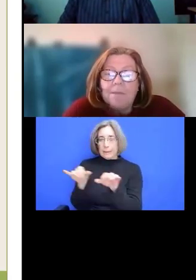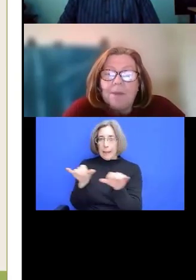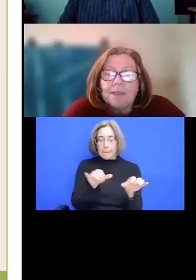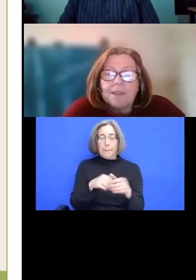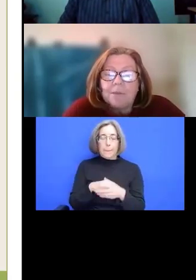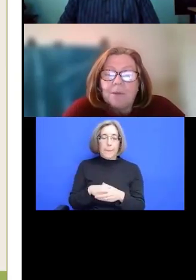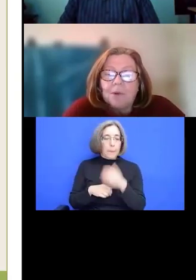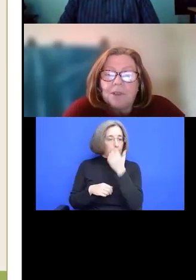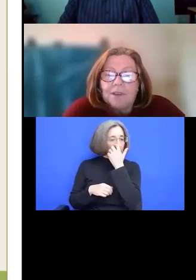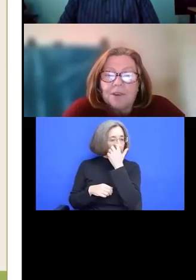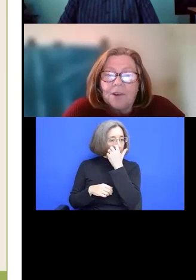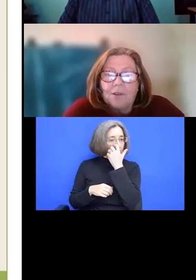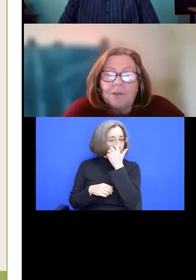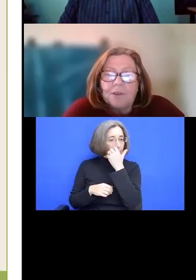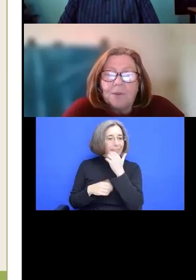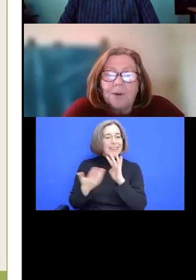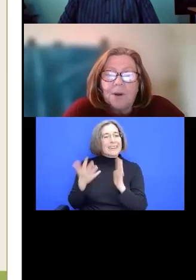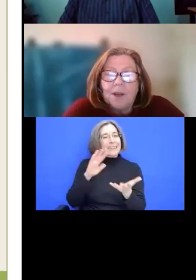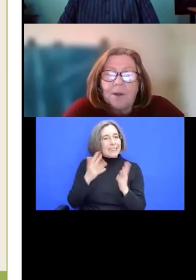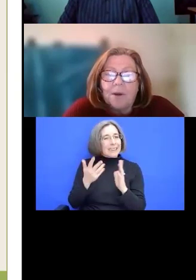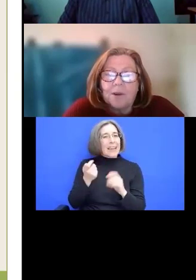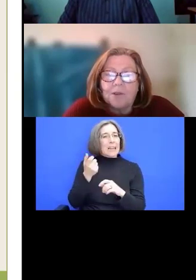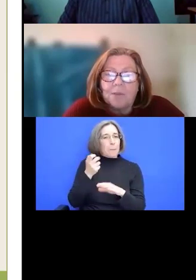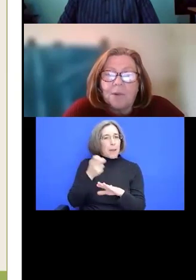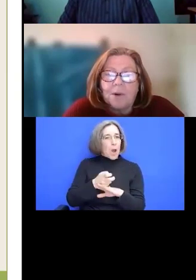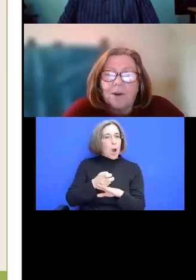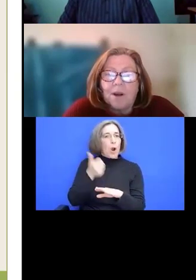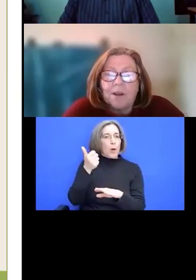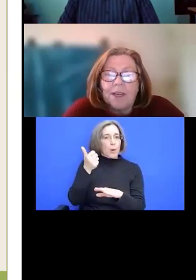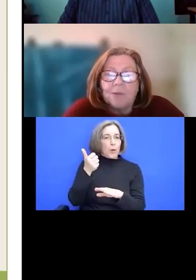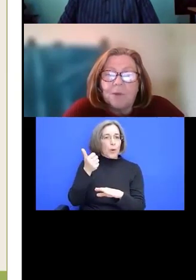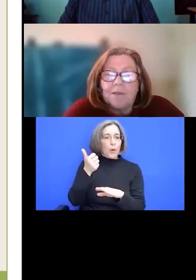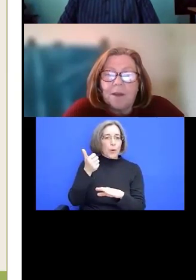It makes it a little bit more difficult to put a progress report on each one of them